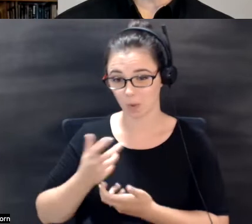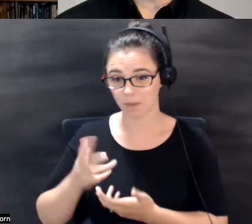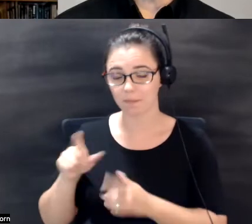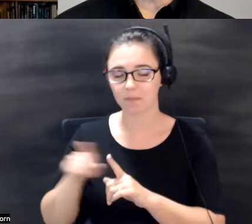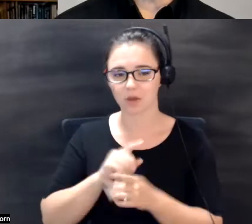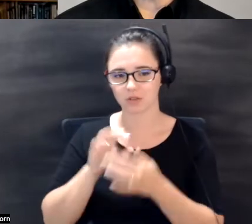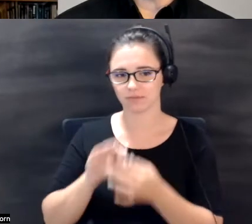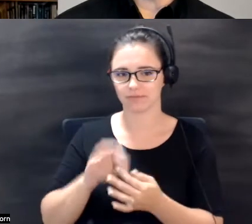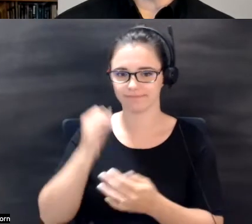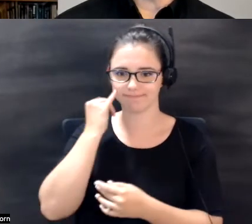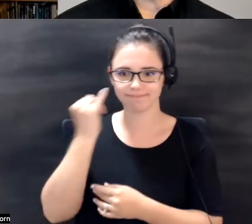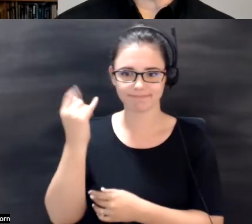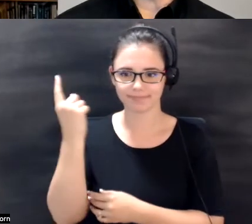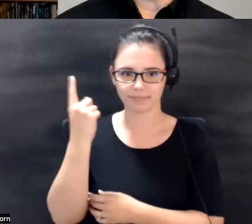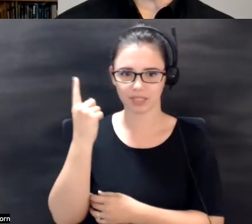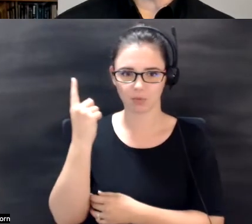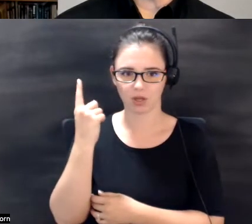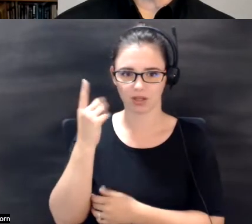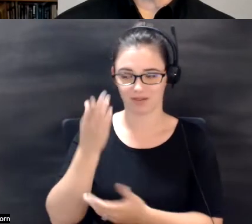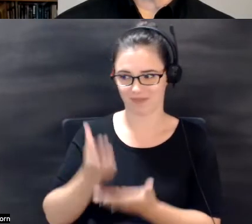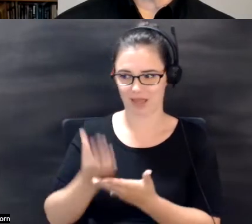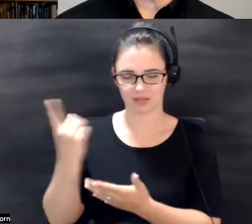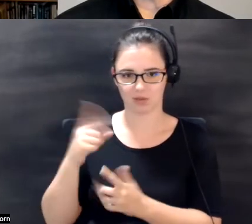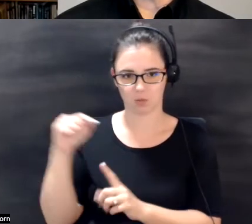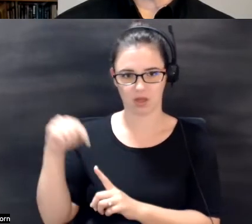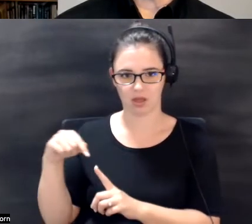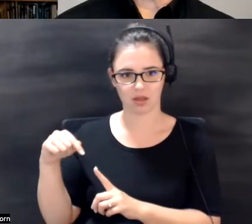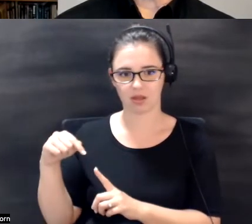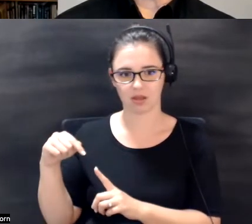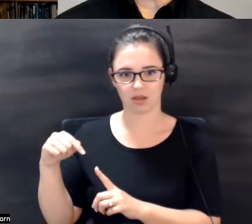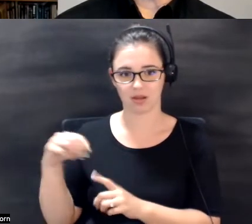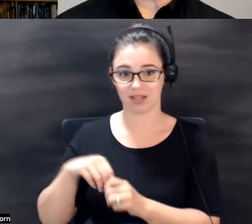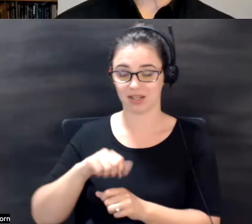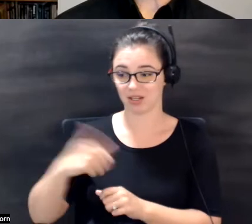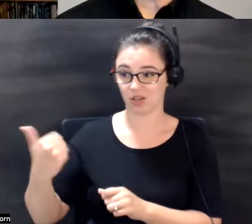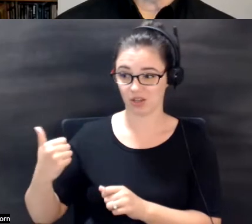of someone being-- not the idea, the *fact* of someone being in another land, right,